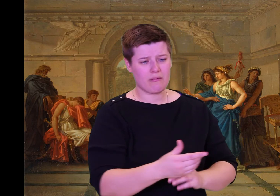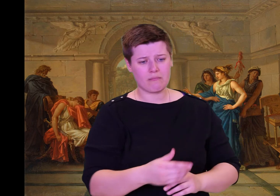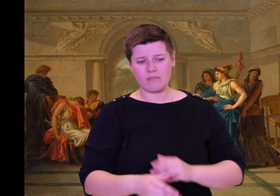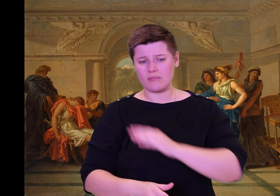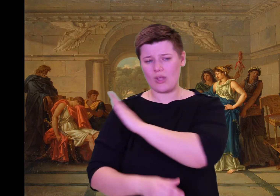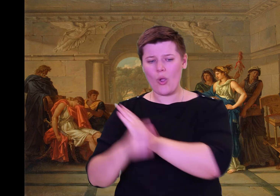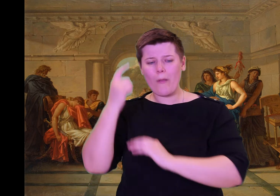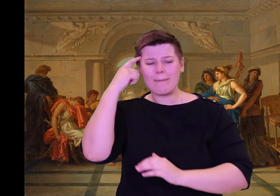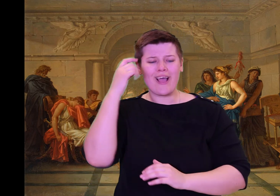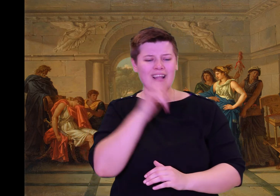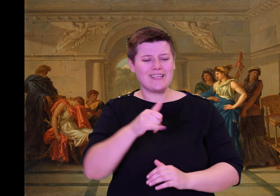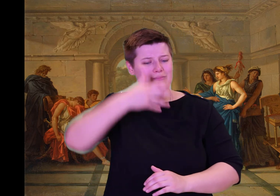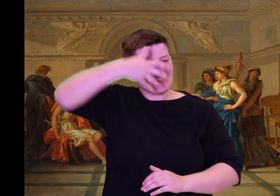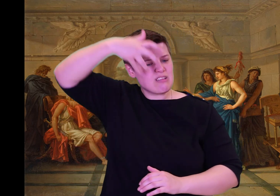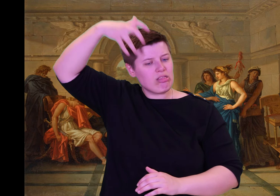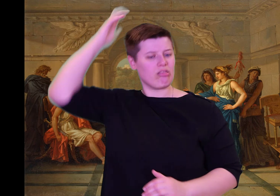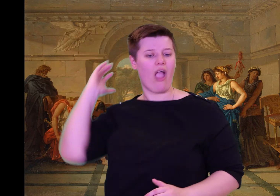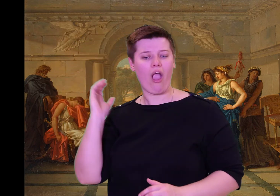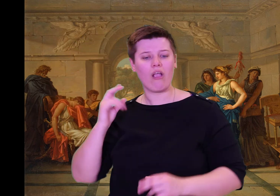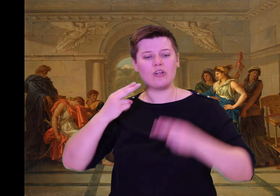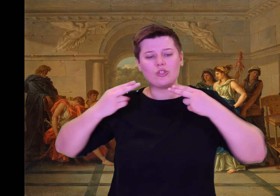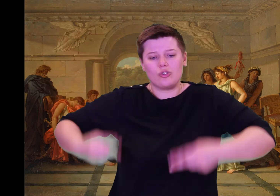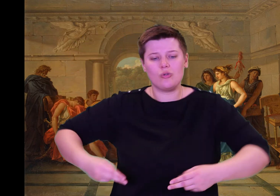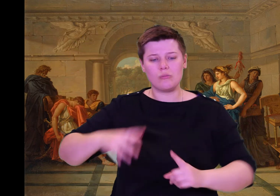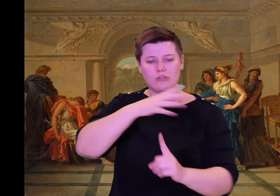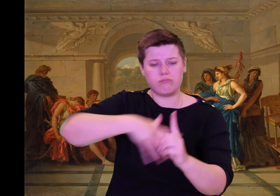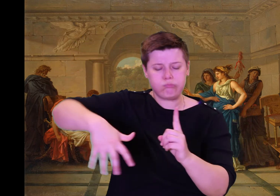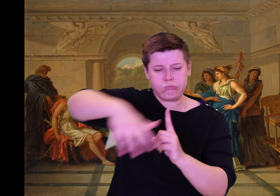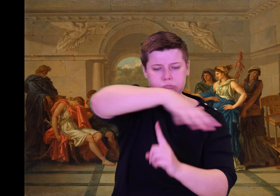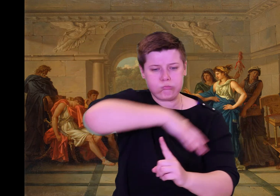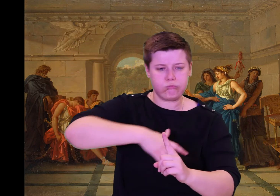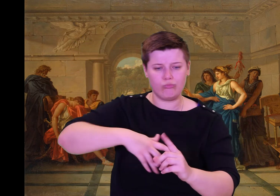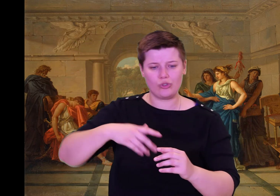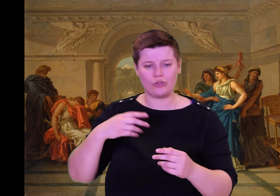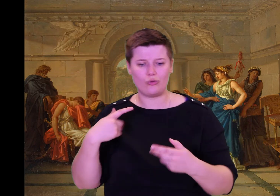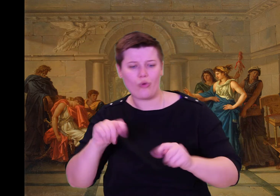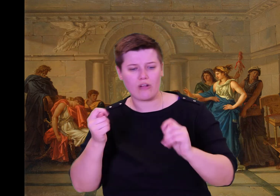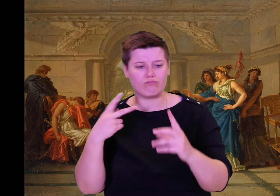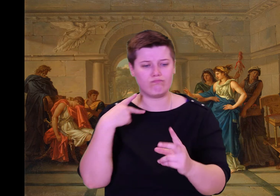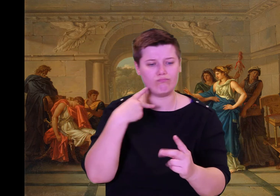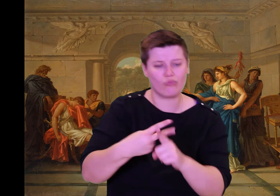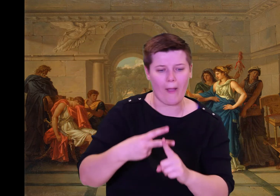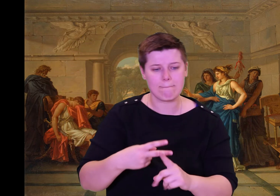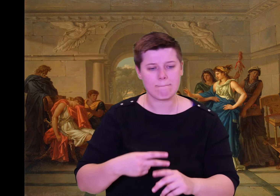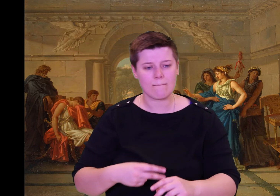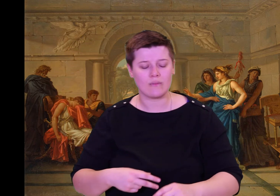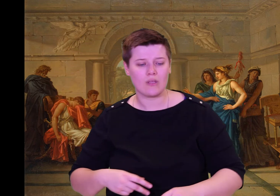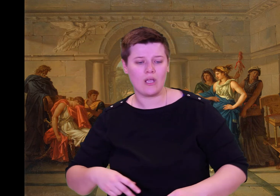Athena had an idea: she made a ghost, looking like Penelope's dear sister, and